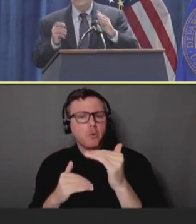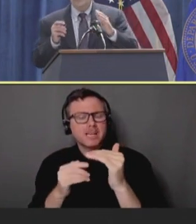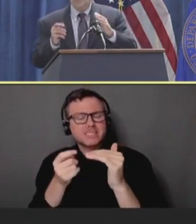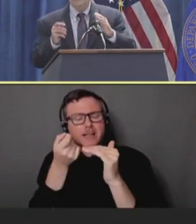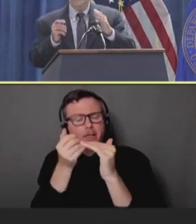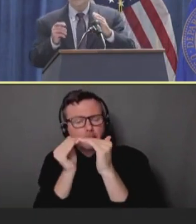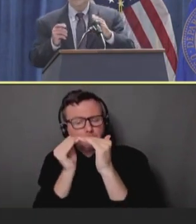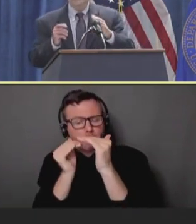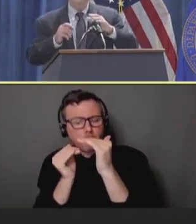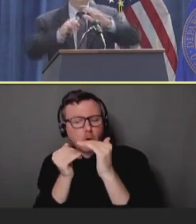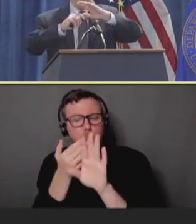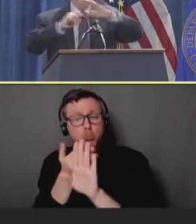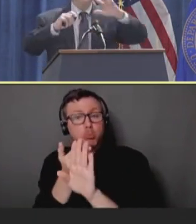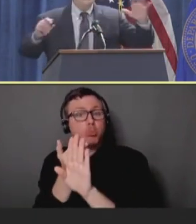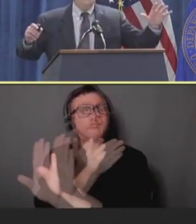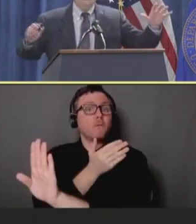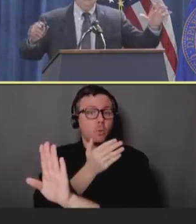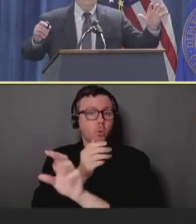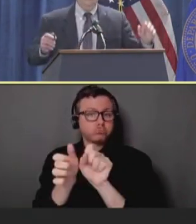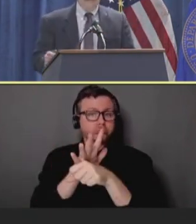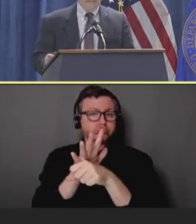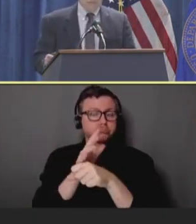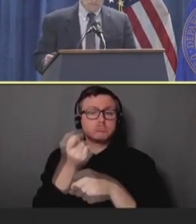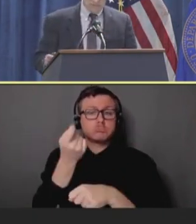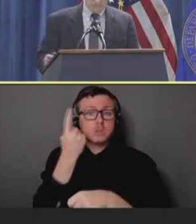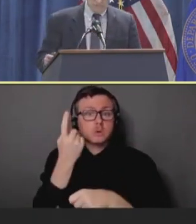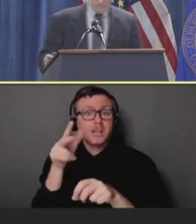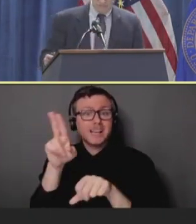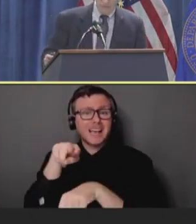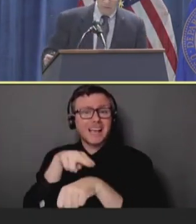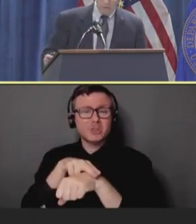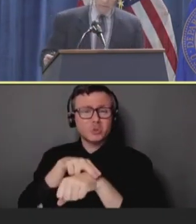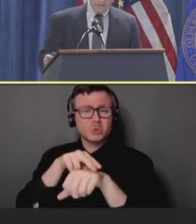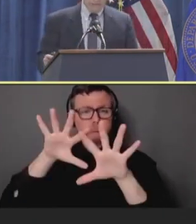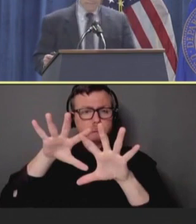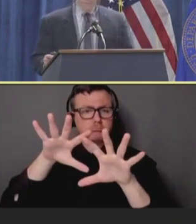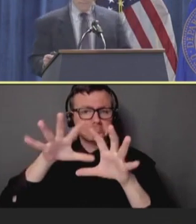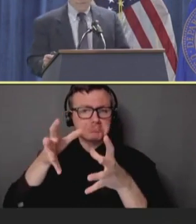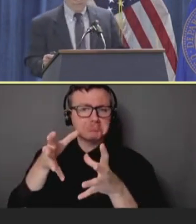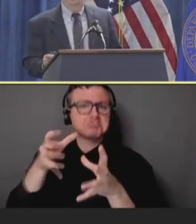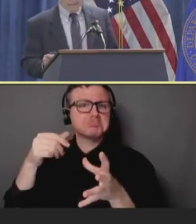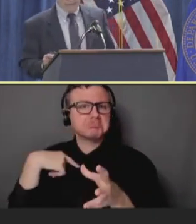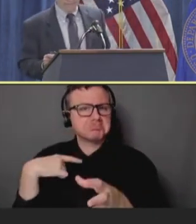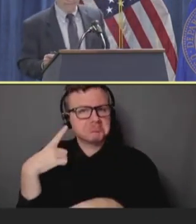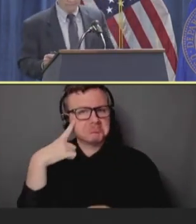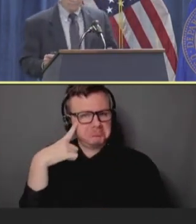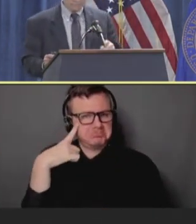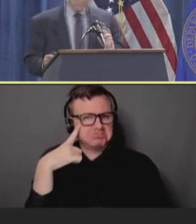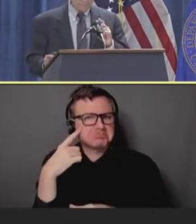at least, nationally, it seems to be holding up pretty well.